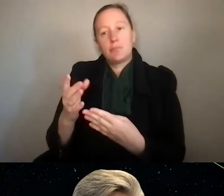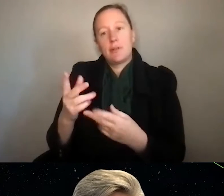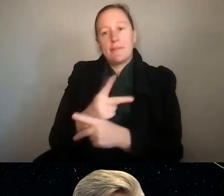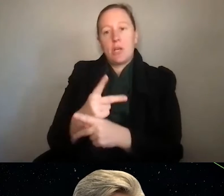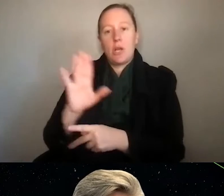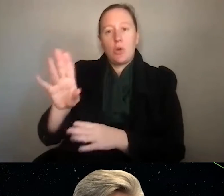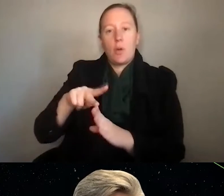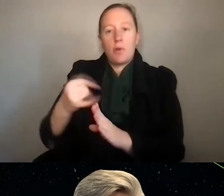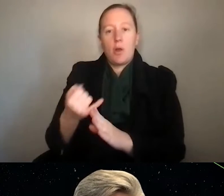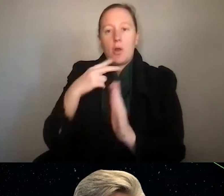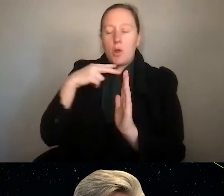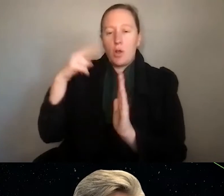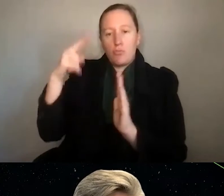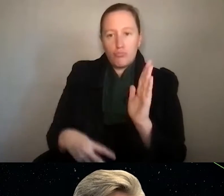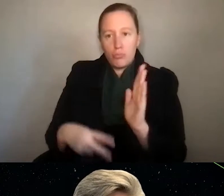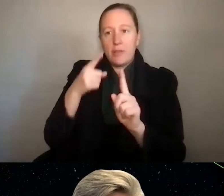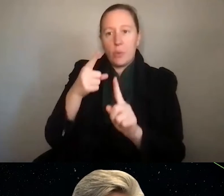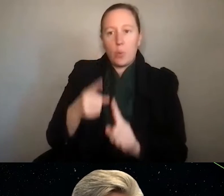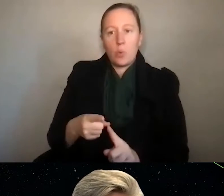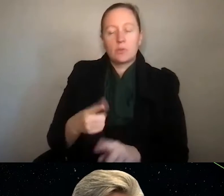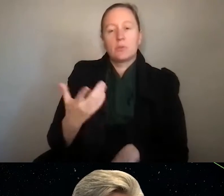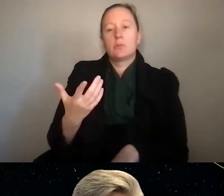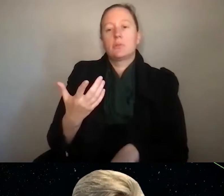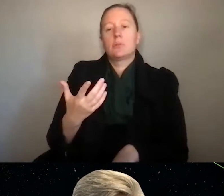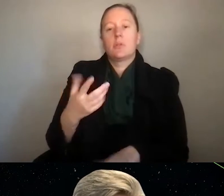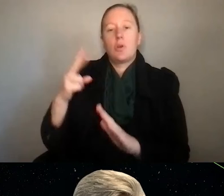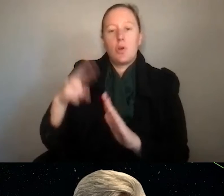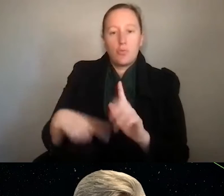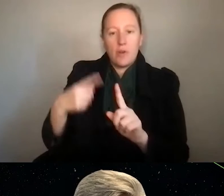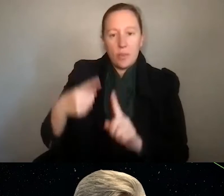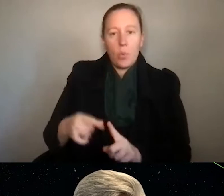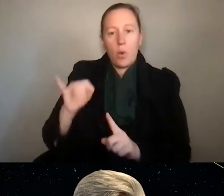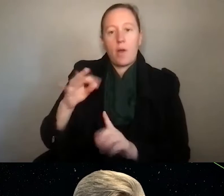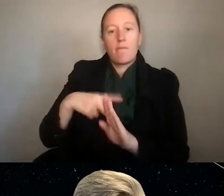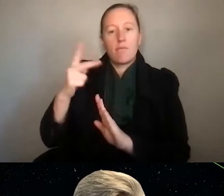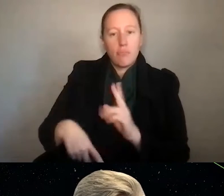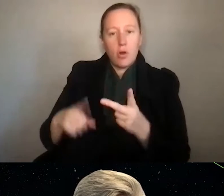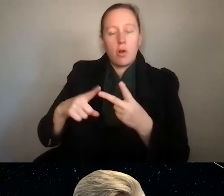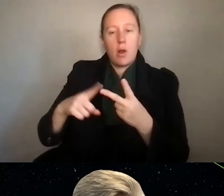look at the goals as usual. Look at the goals of our program, look at the goals of the solicitation,